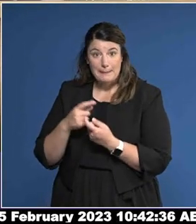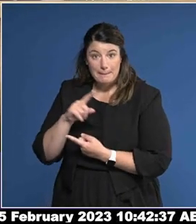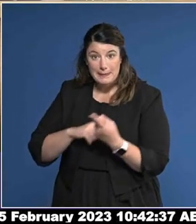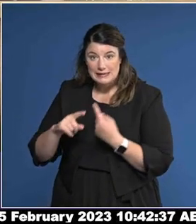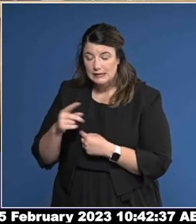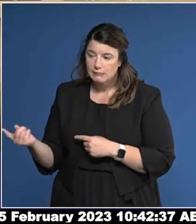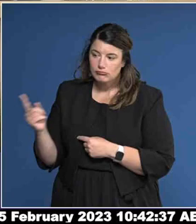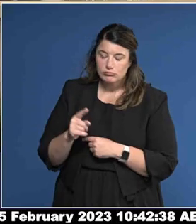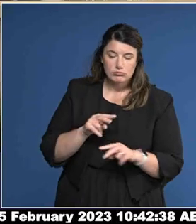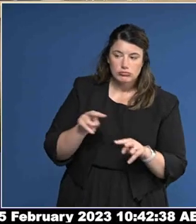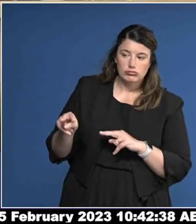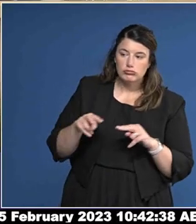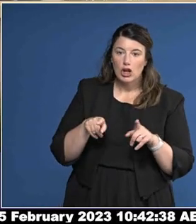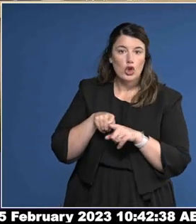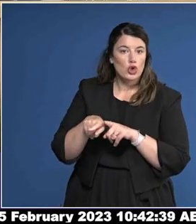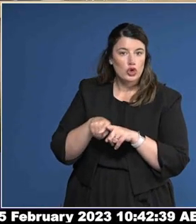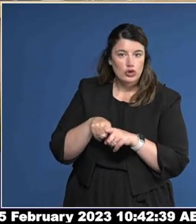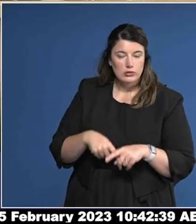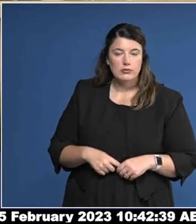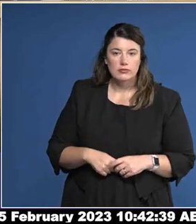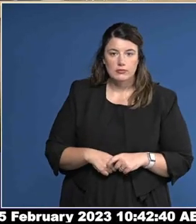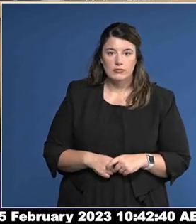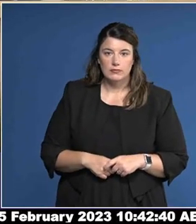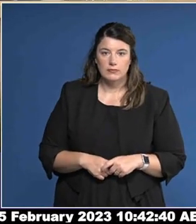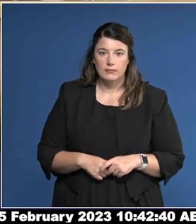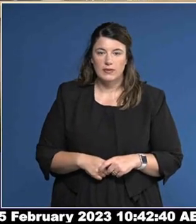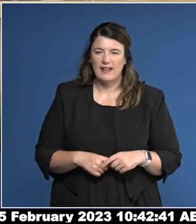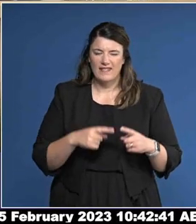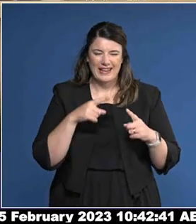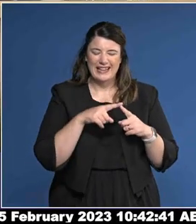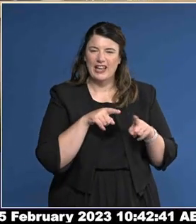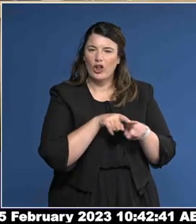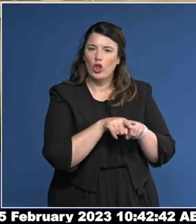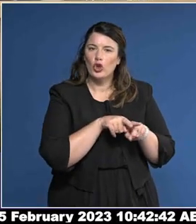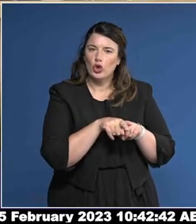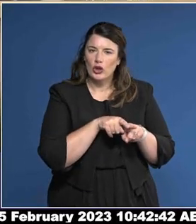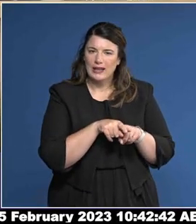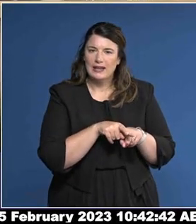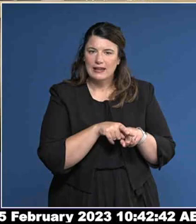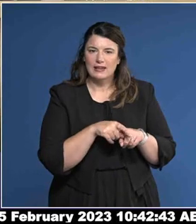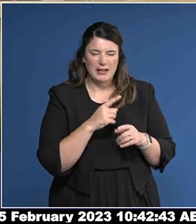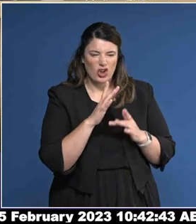And we also have e-learning that we send out to people that they can do while are they are